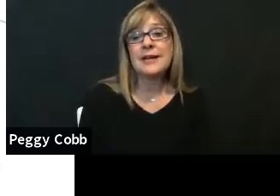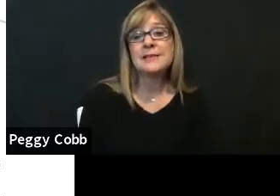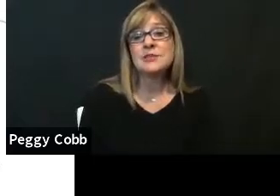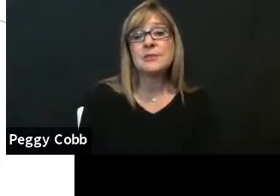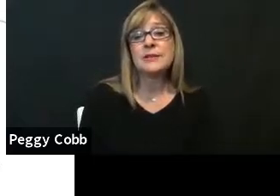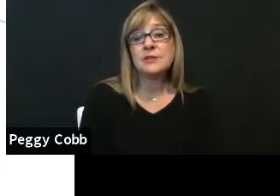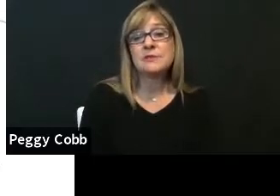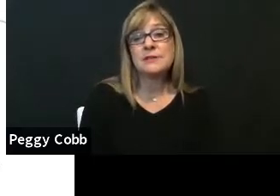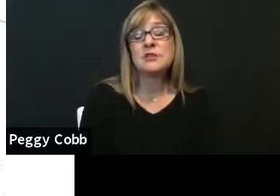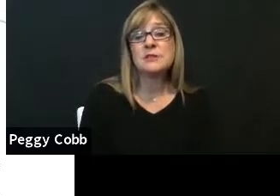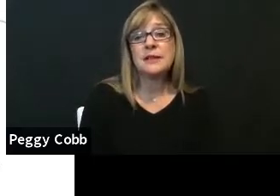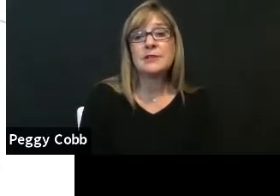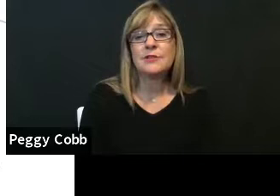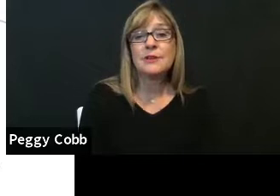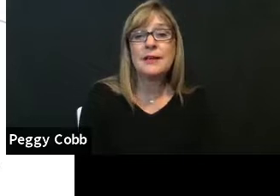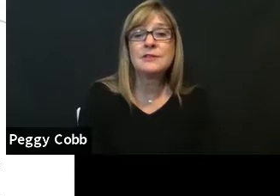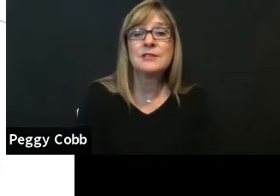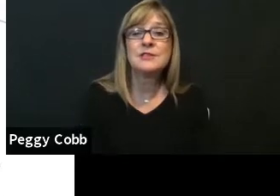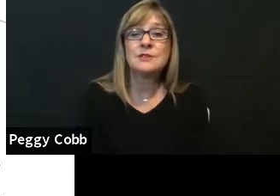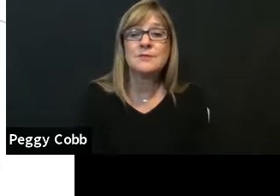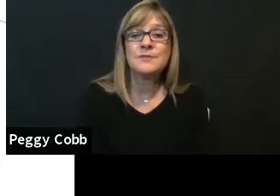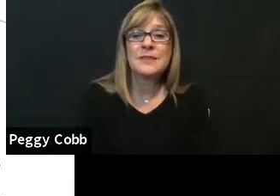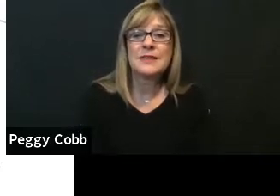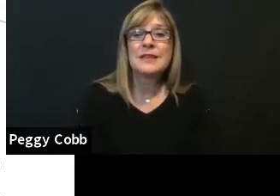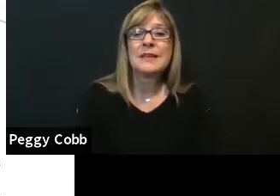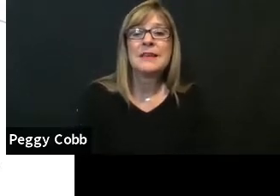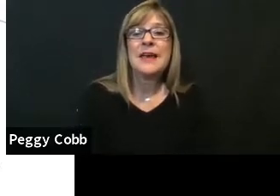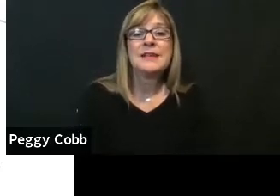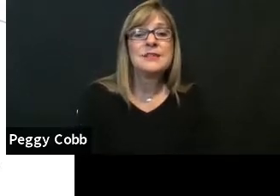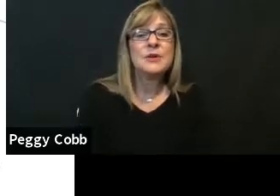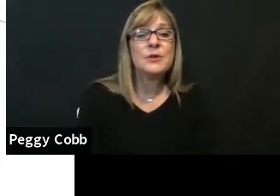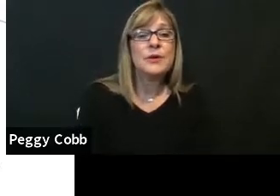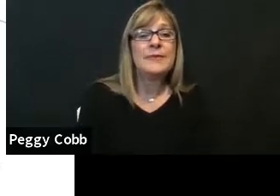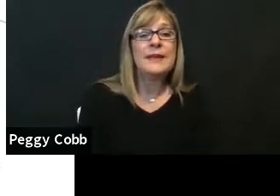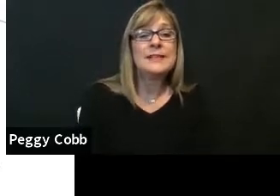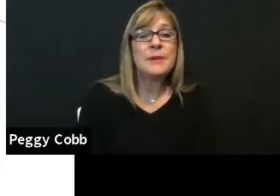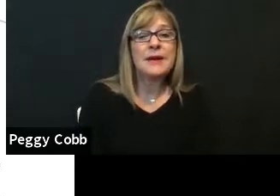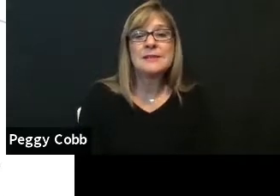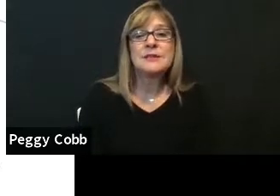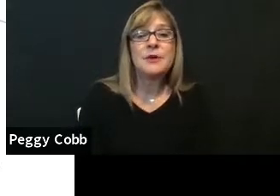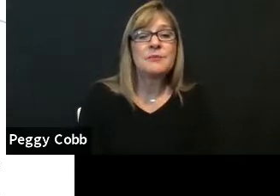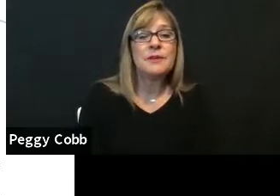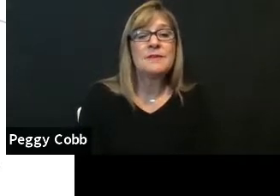has interpreting services just like other agencies do. And so, and then it's my department,